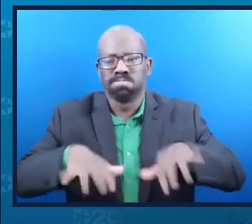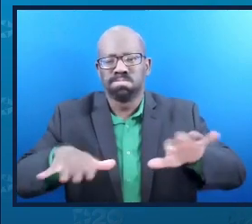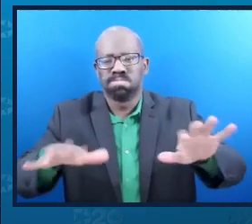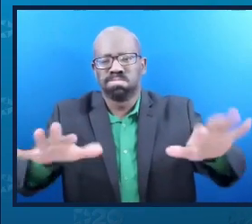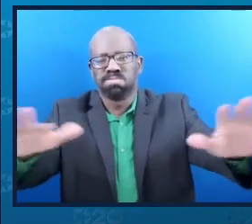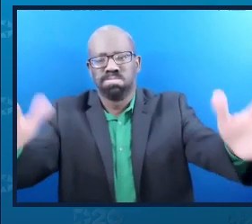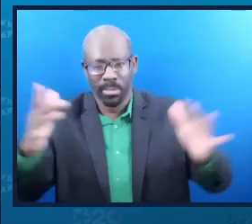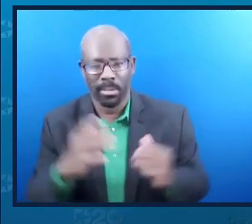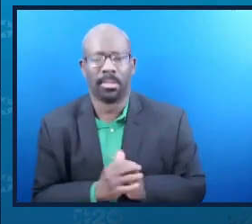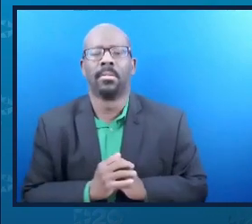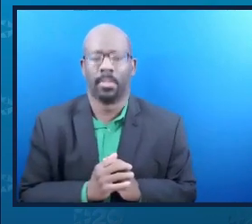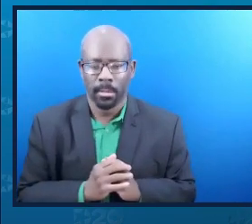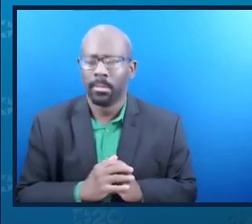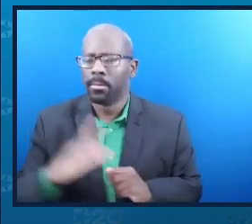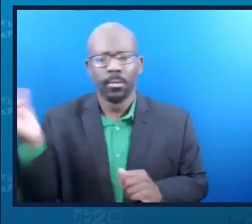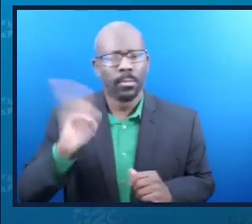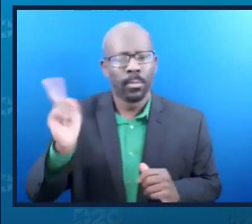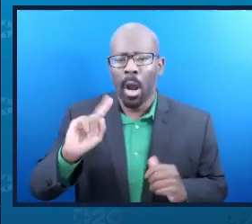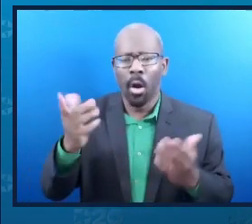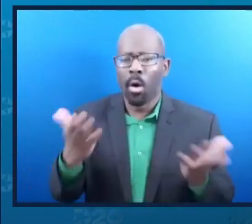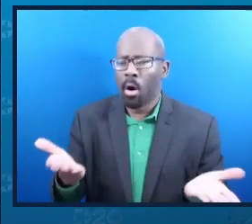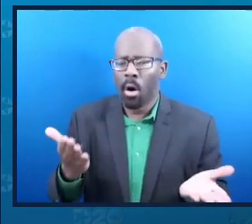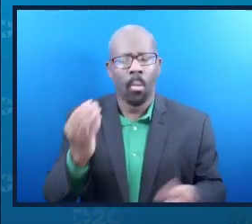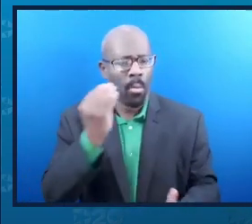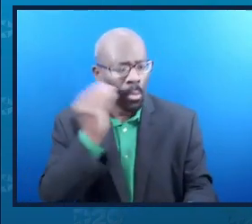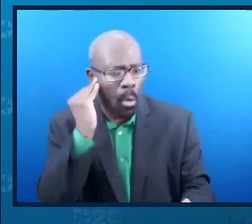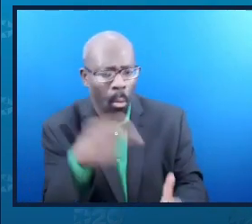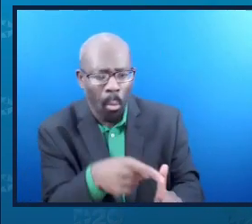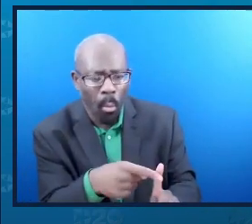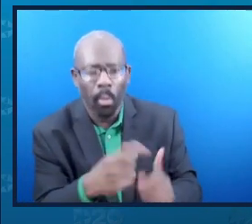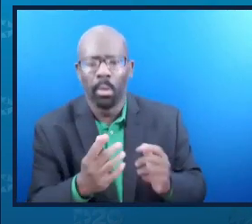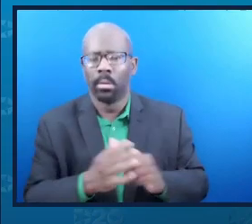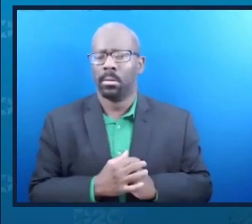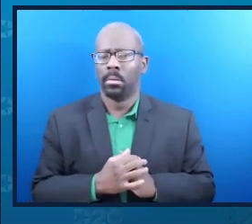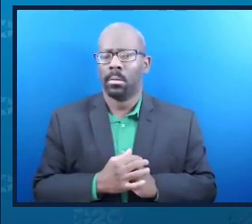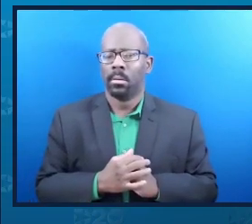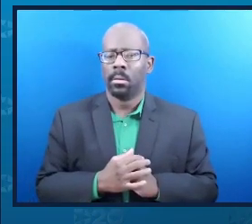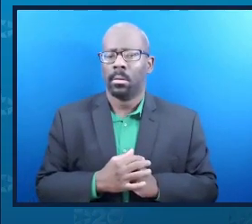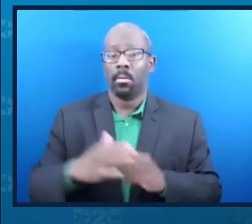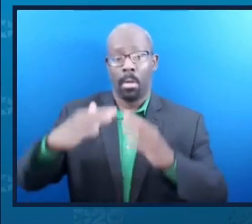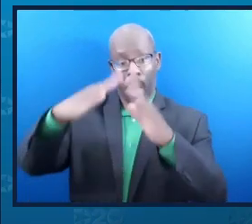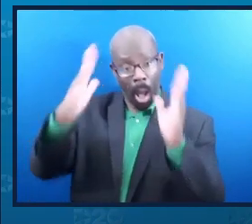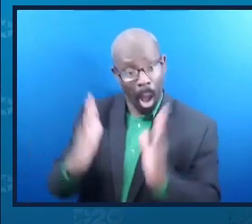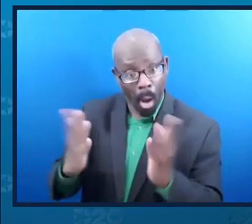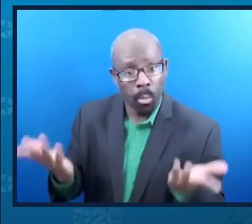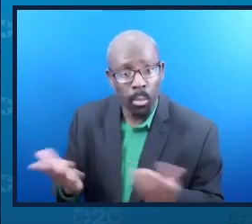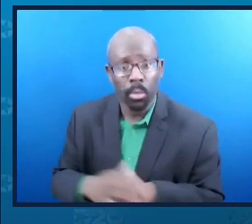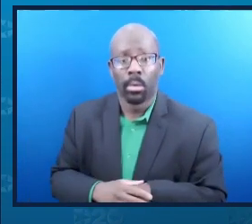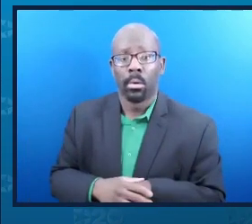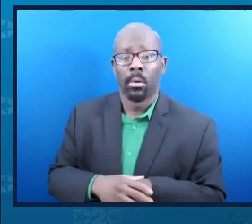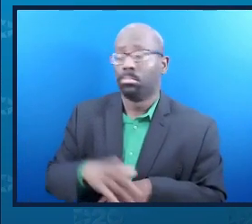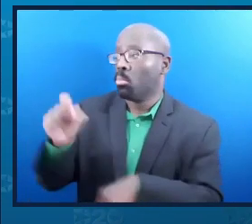POWER FOR GOOD. THE POWER OF WOMEN IS UNDENIABLE. THE POWER OF WOMEN IS INSPIRING, WHETHER IT'S IN THE OFFICE, IN